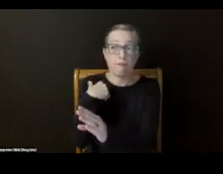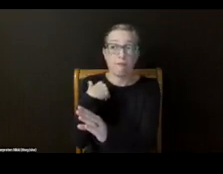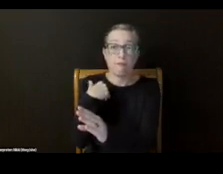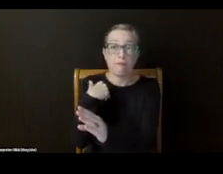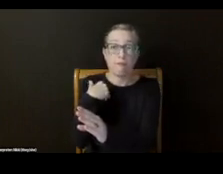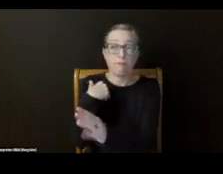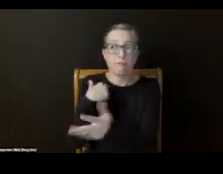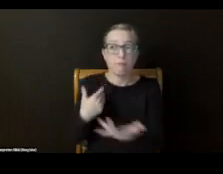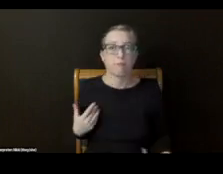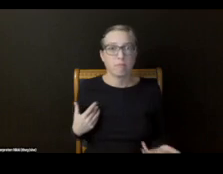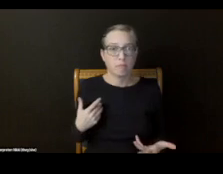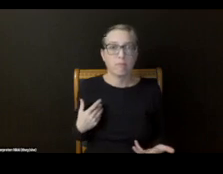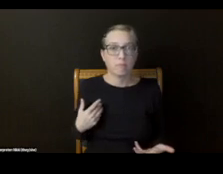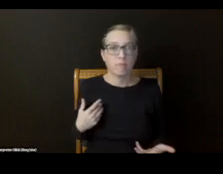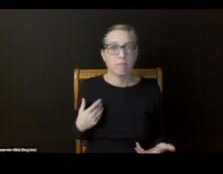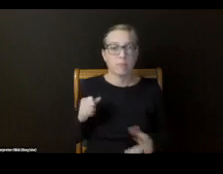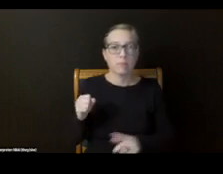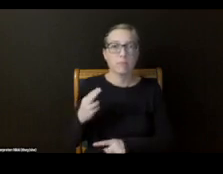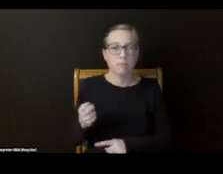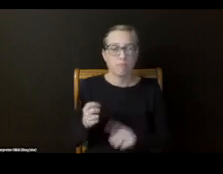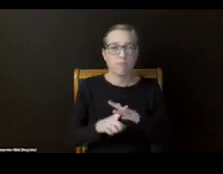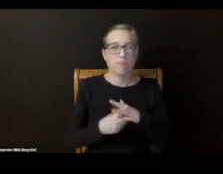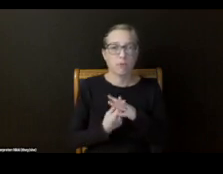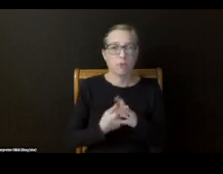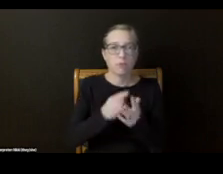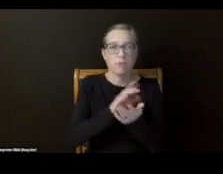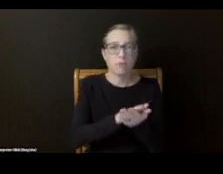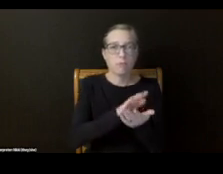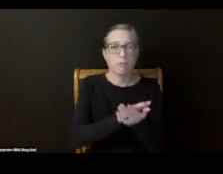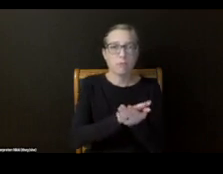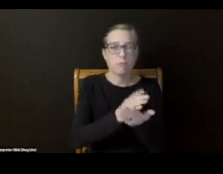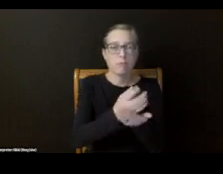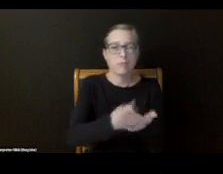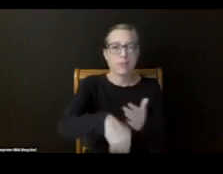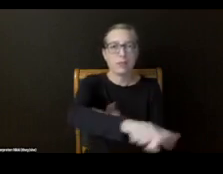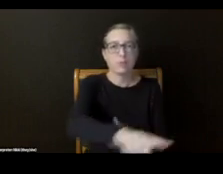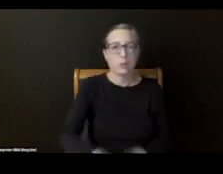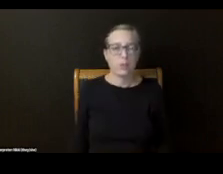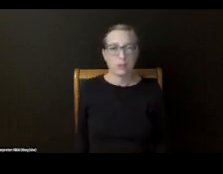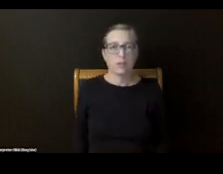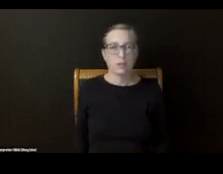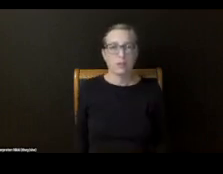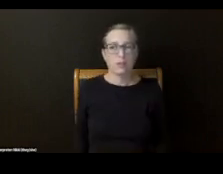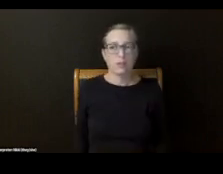if she had gone forward and gone to school A,